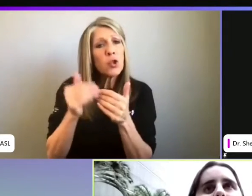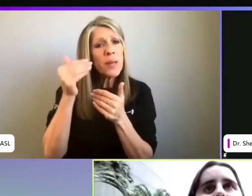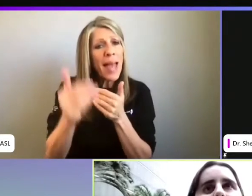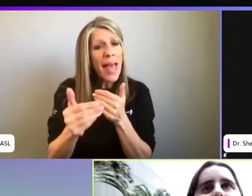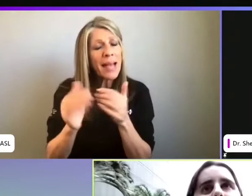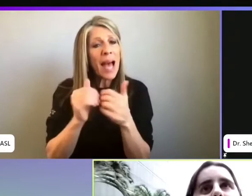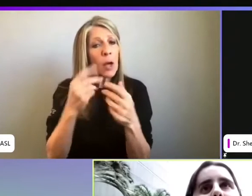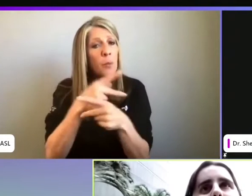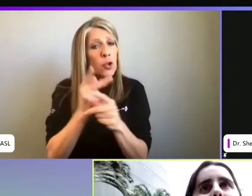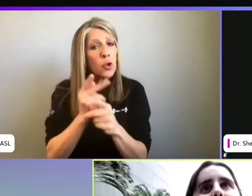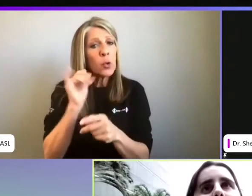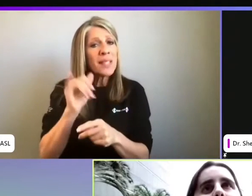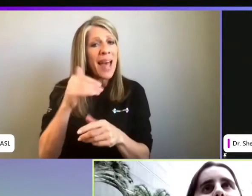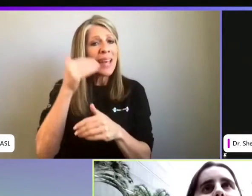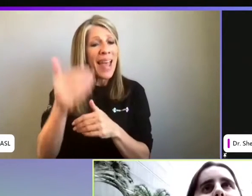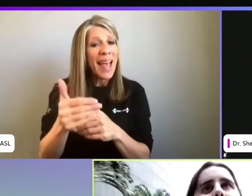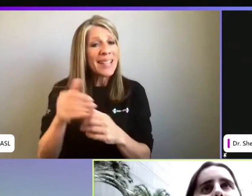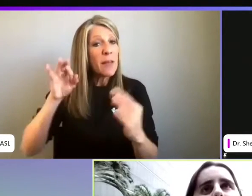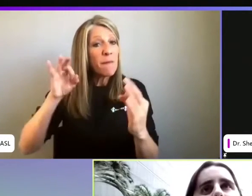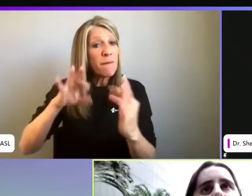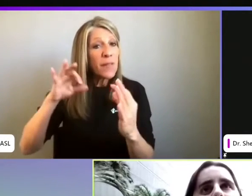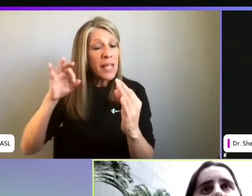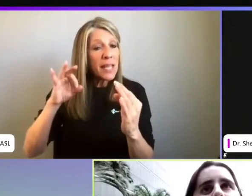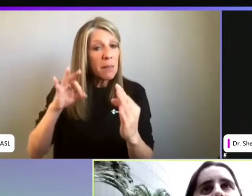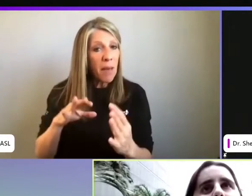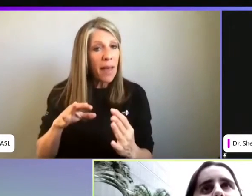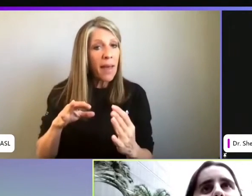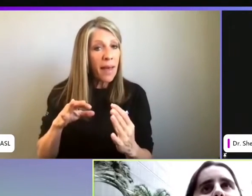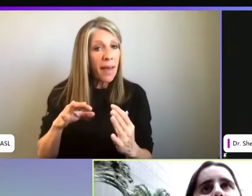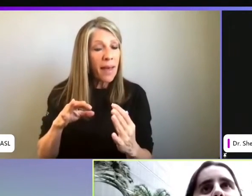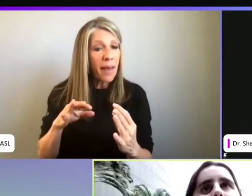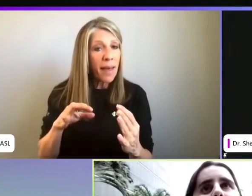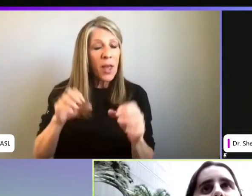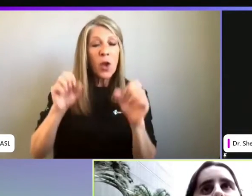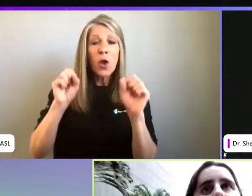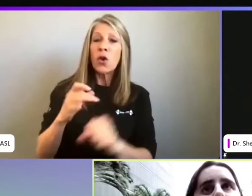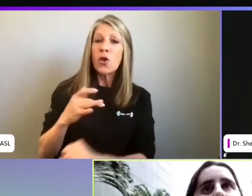you Lauren -- for helping us figure out what we were going